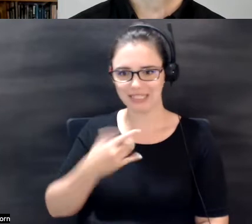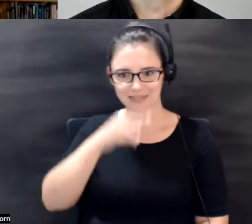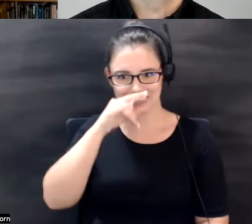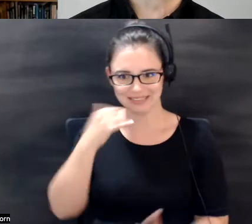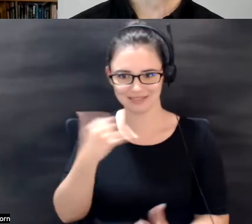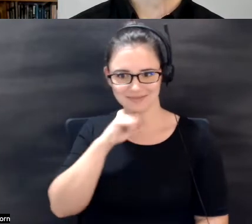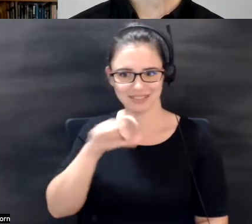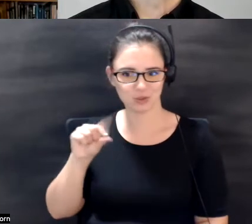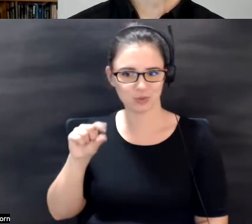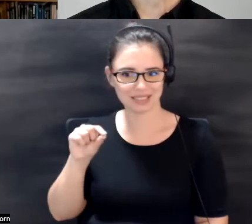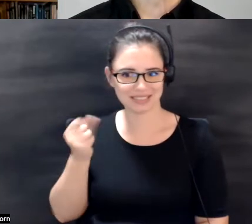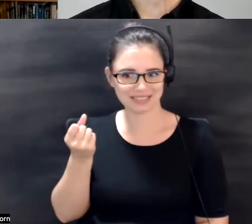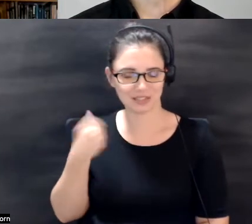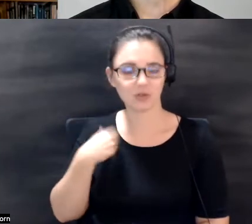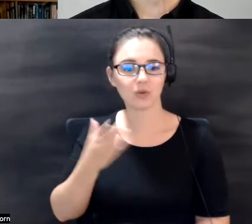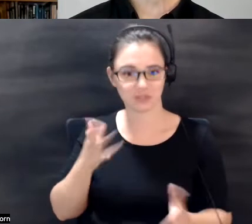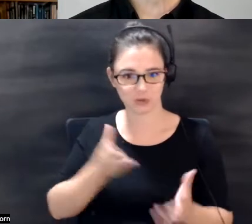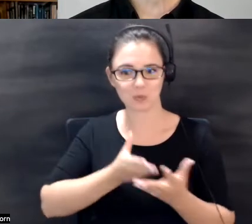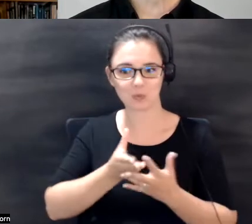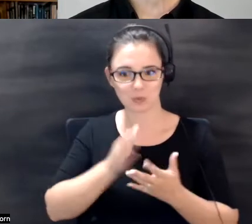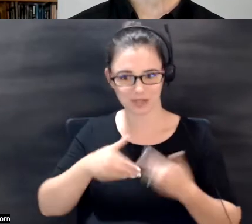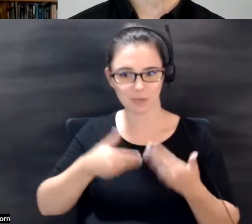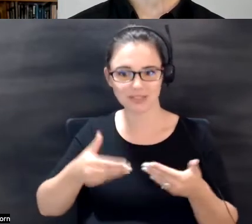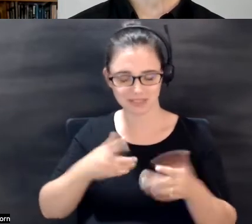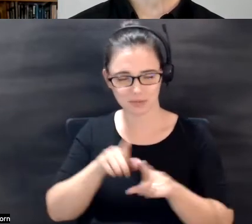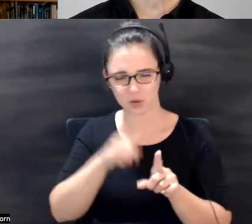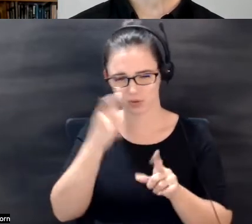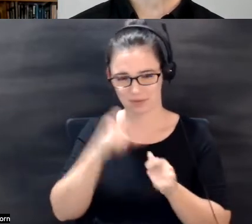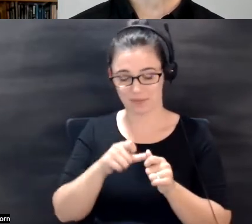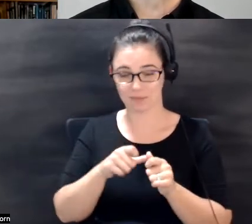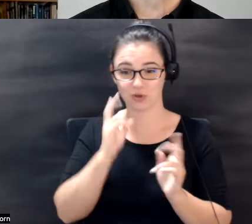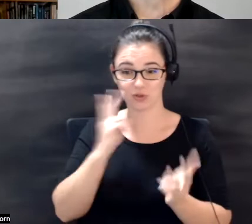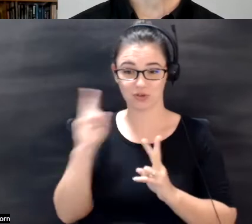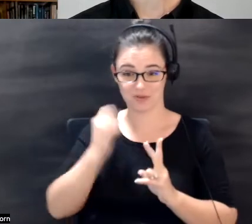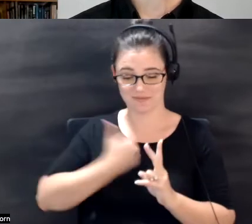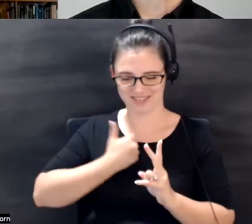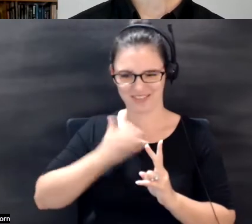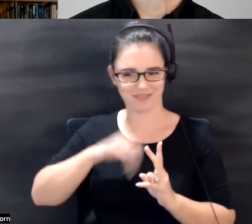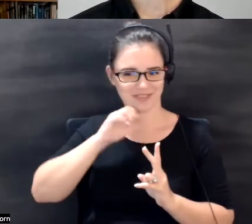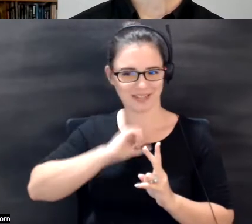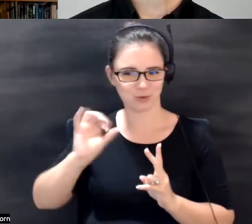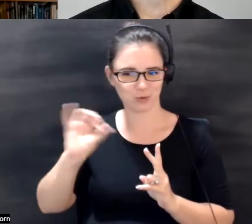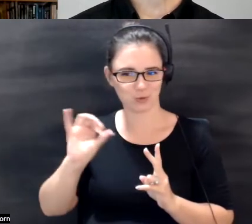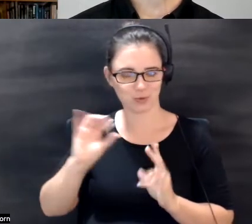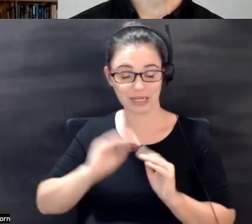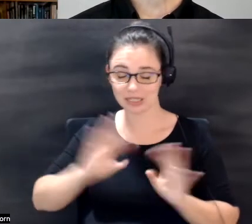so they've been through that process. But I also remember when I was that age, and I, I clearly remember when *they* were that age,